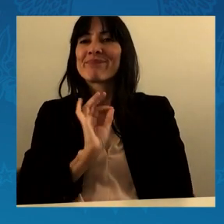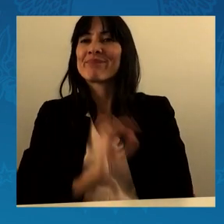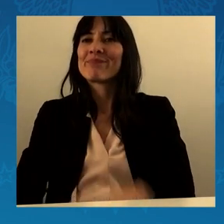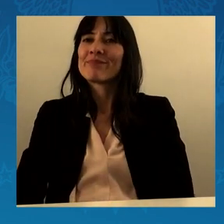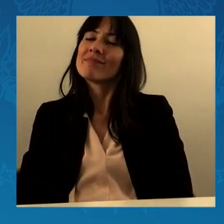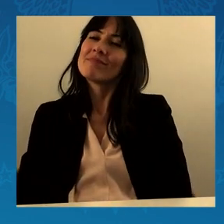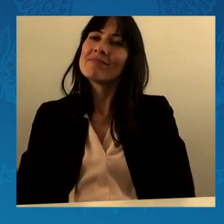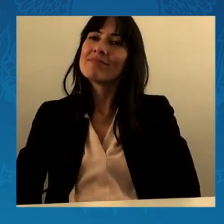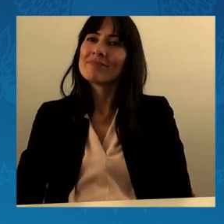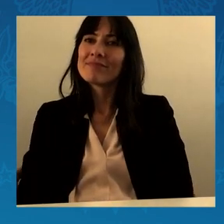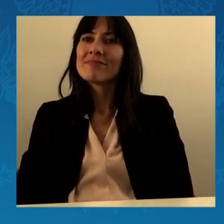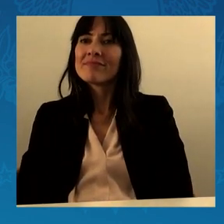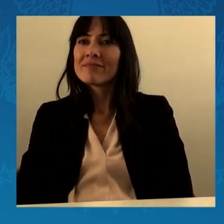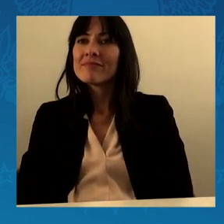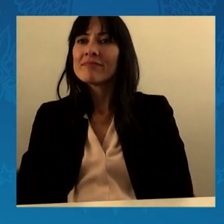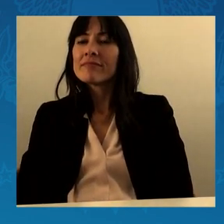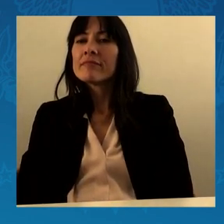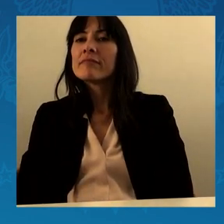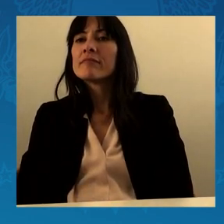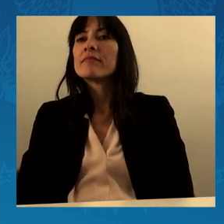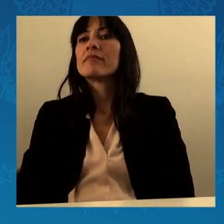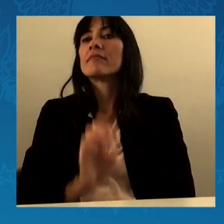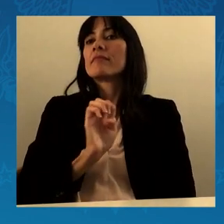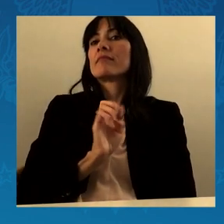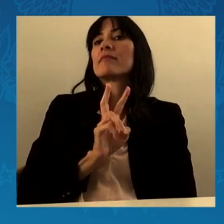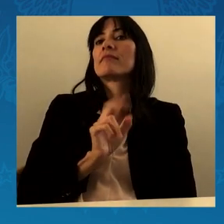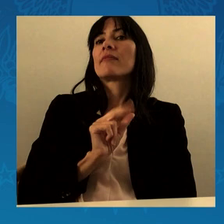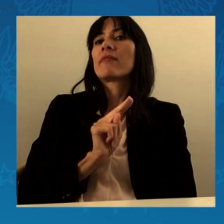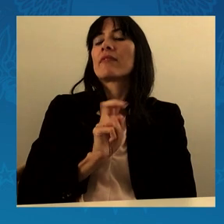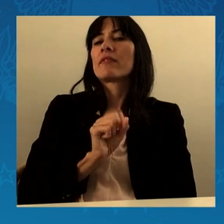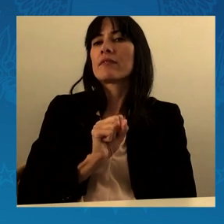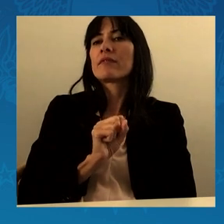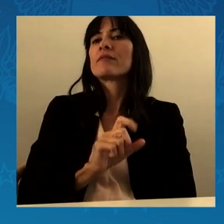Mr. Evans: Y'all working with a lot of federal partners, some of you mentioned DOD.